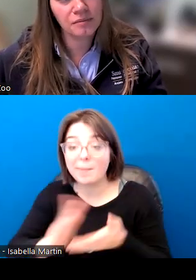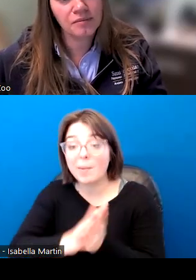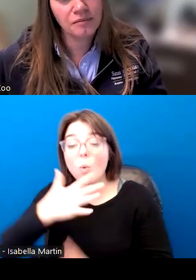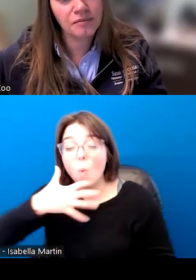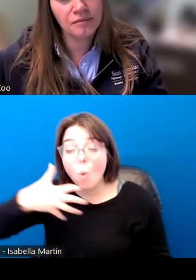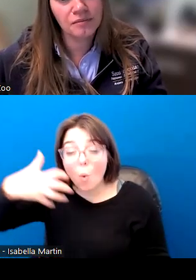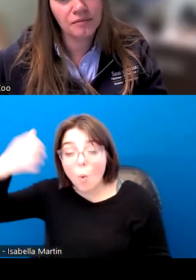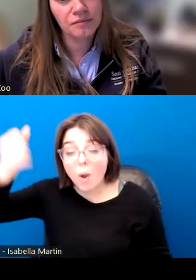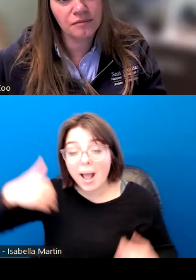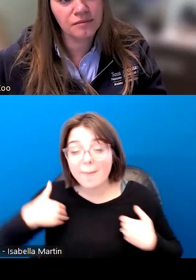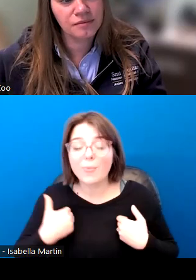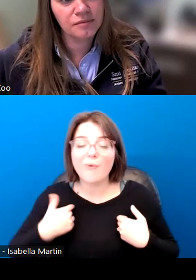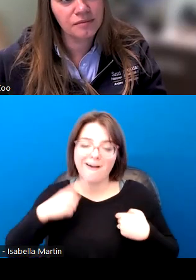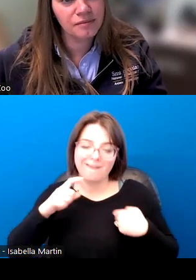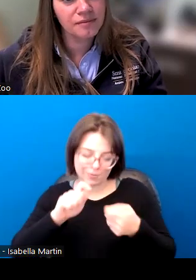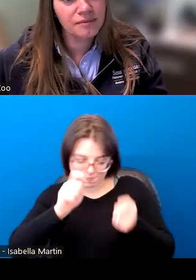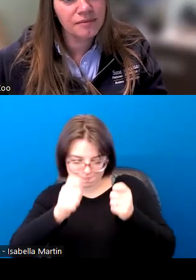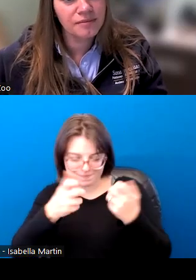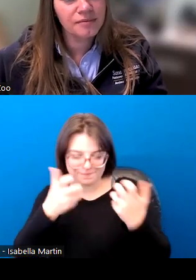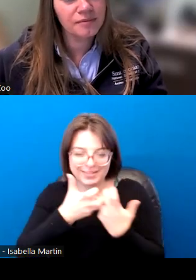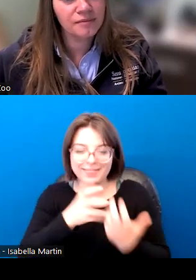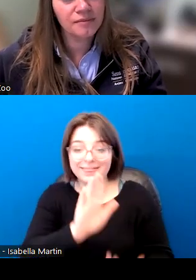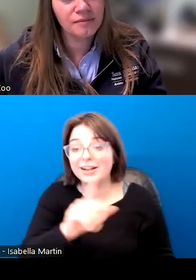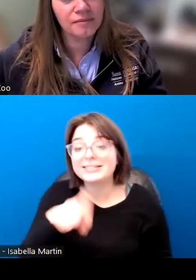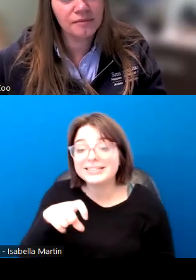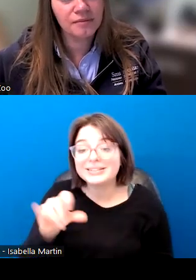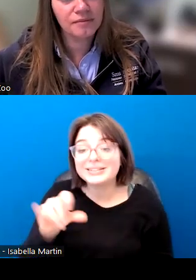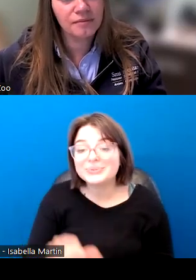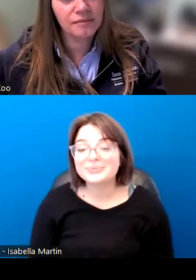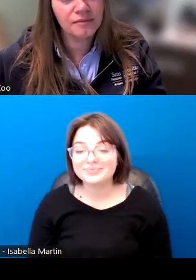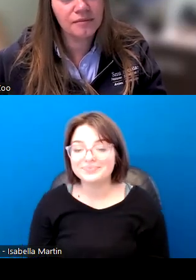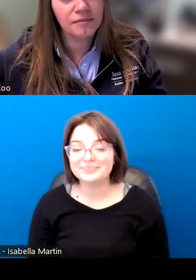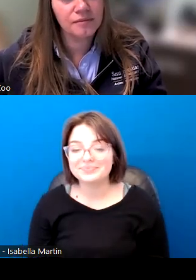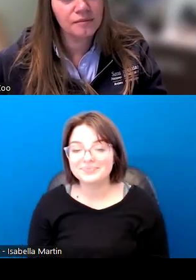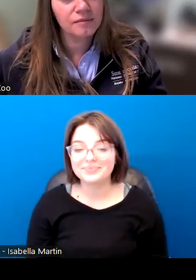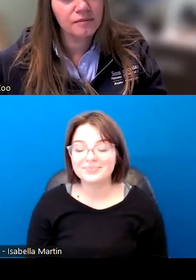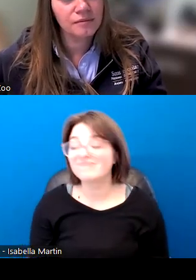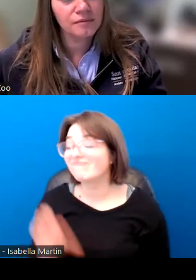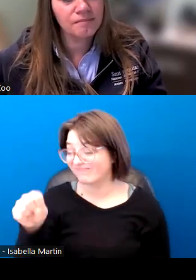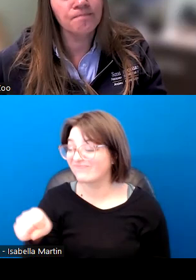Shellie: Yeah, we have a lot of responses in the chat that as folks were younger they may be baby food and